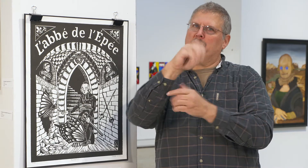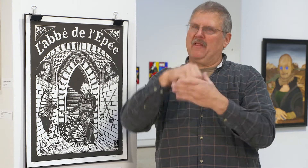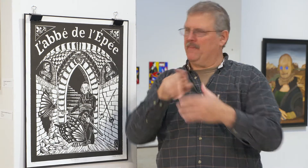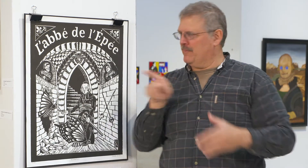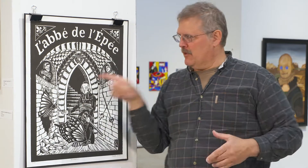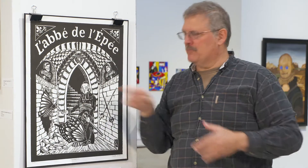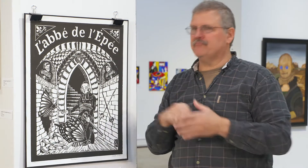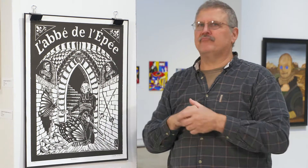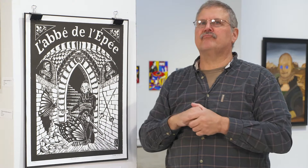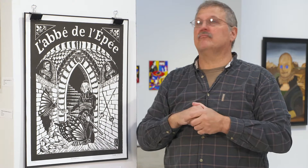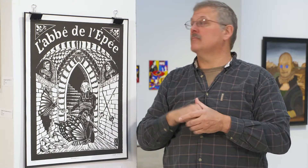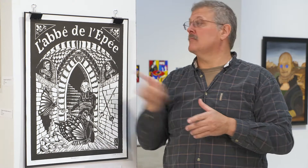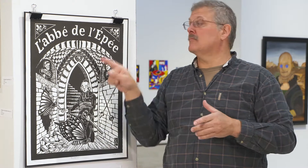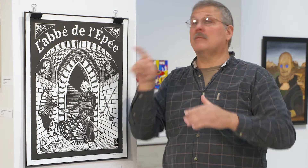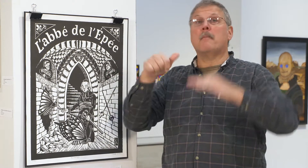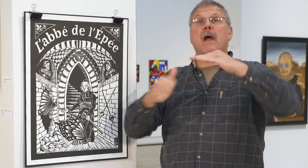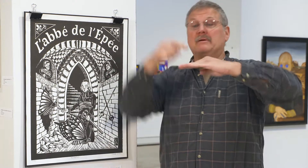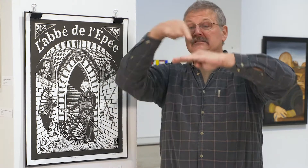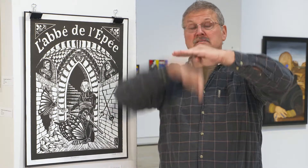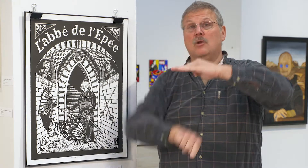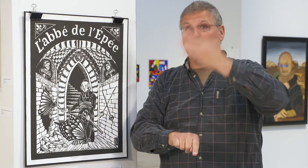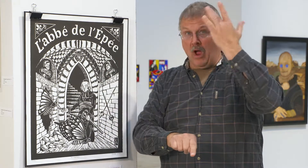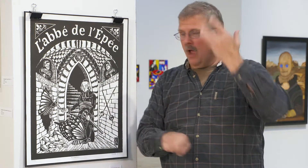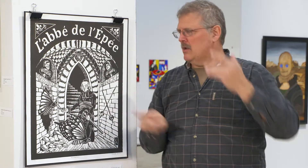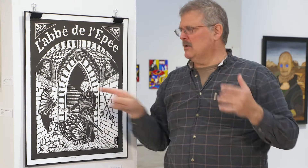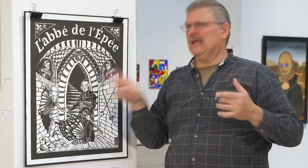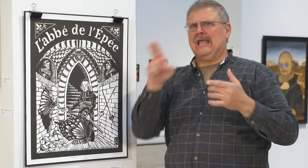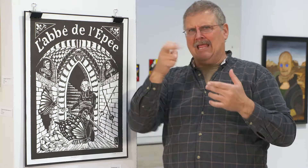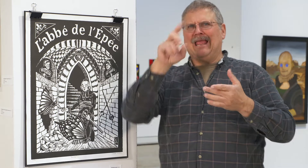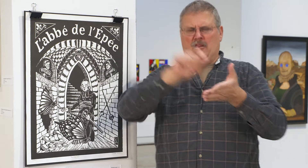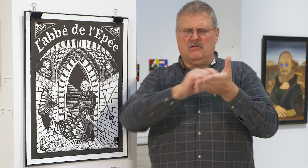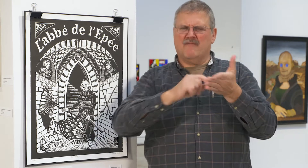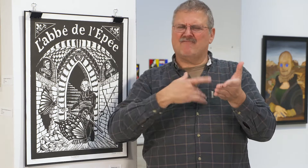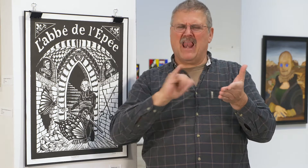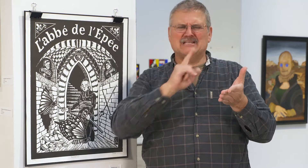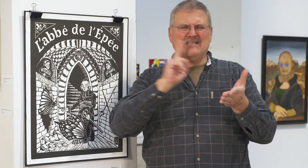There is a lot of symbolism in the print. You may notice this scene is in the basement.